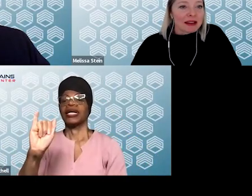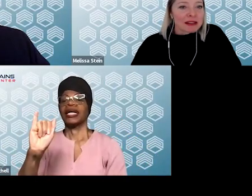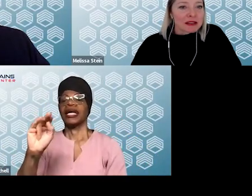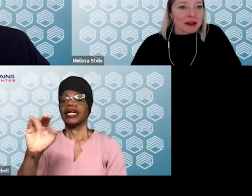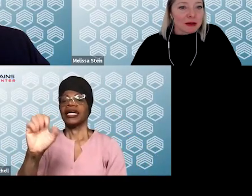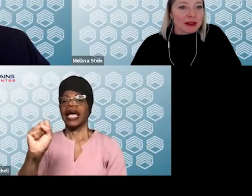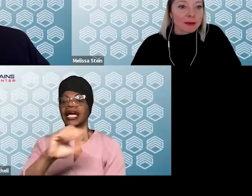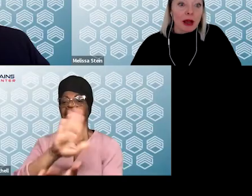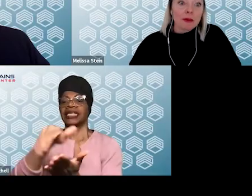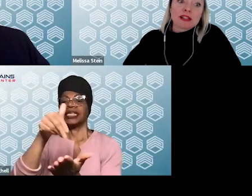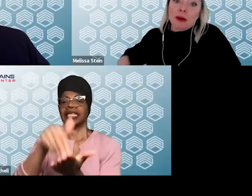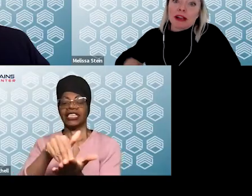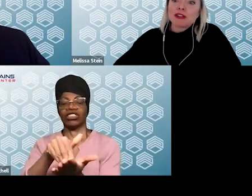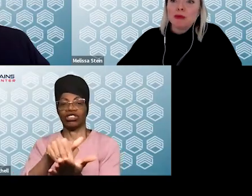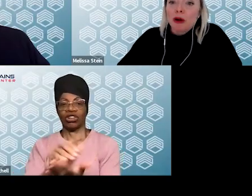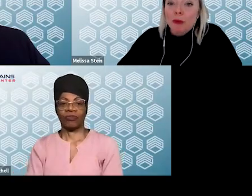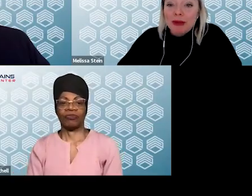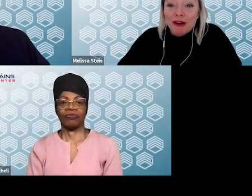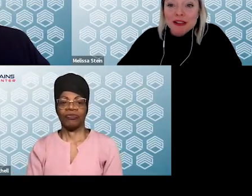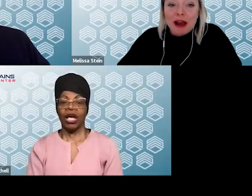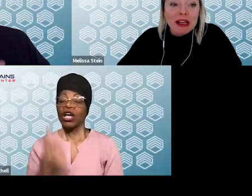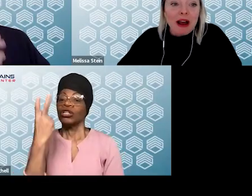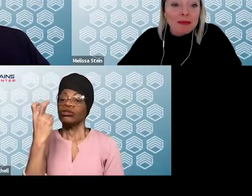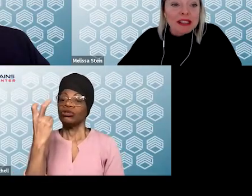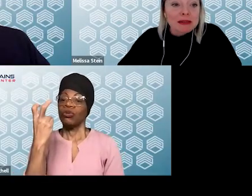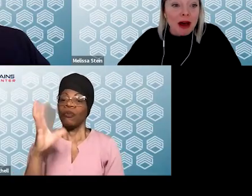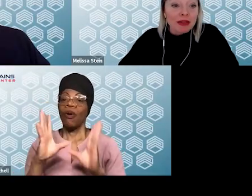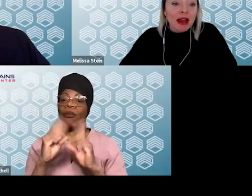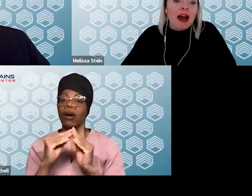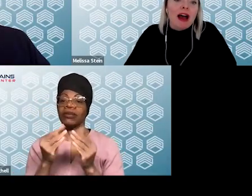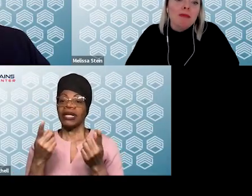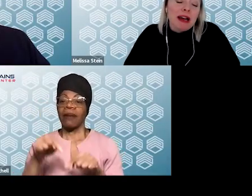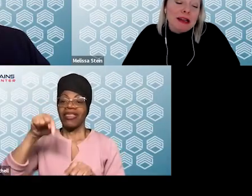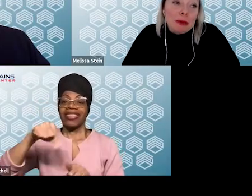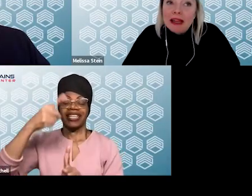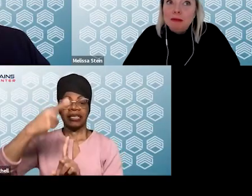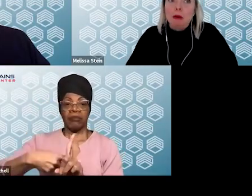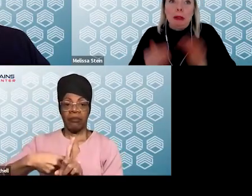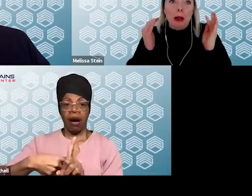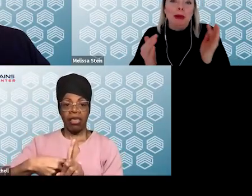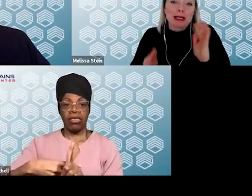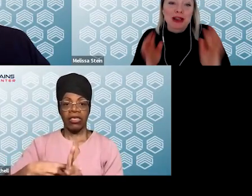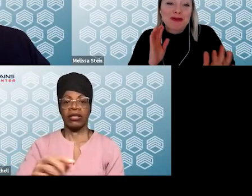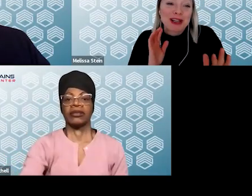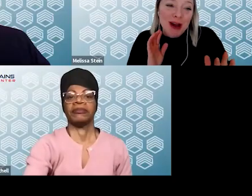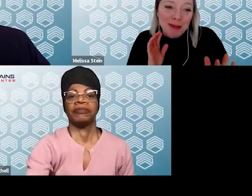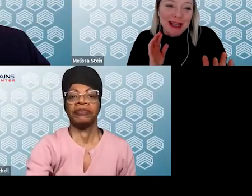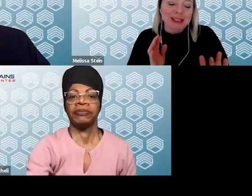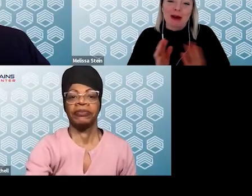And let's go. There we go. So two more webinars coming up this month. Okay. A big shift in topics.